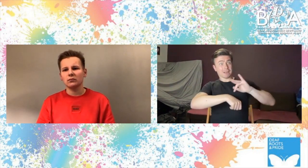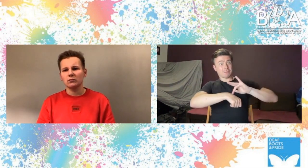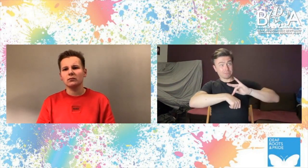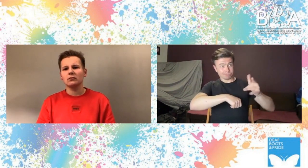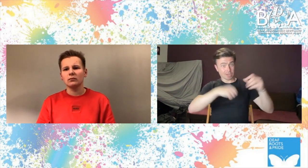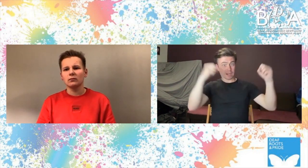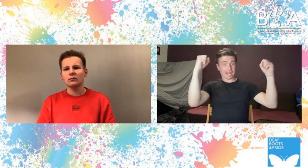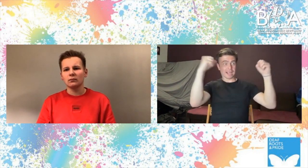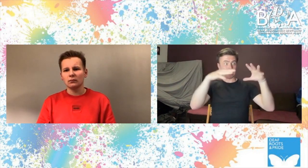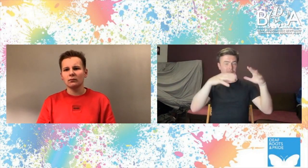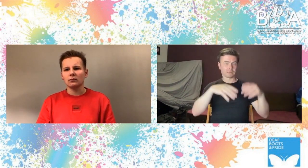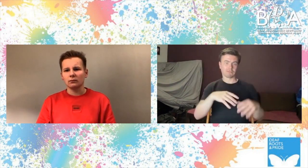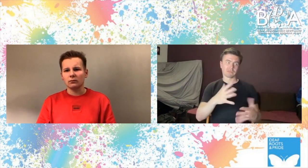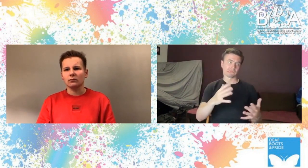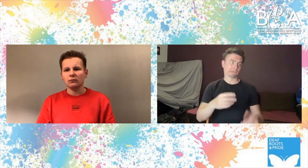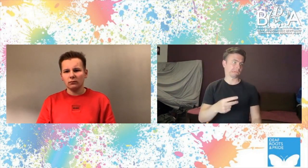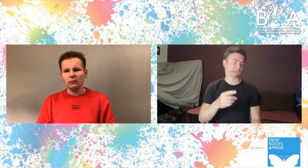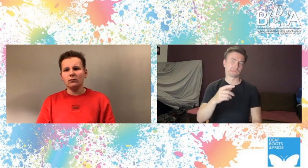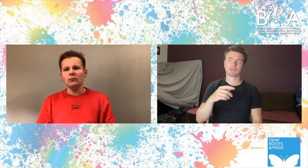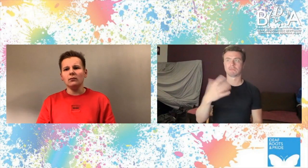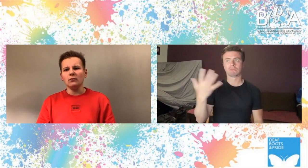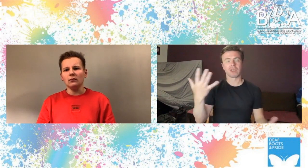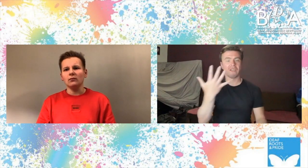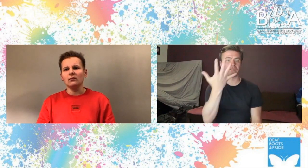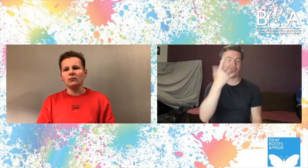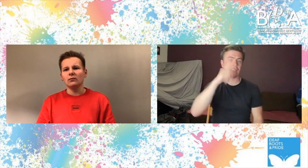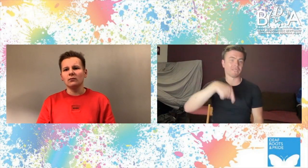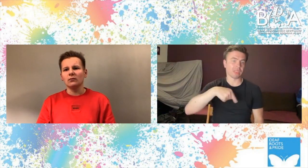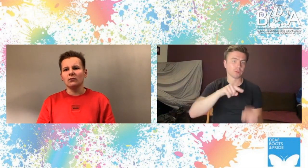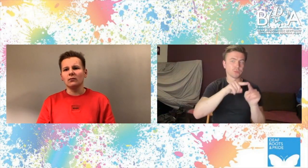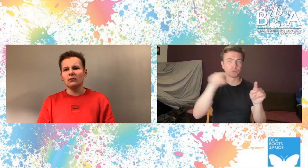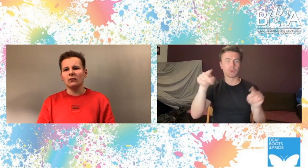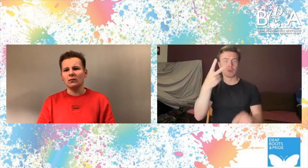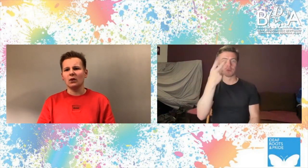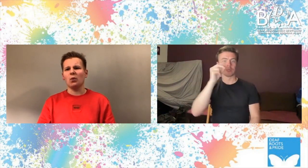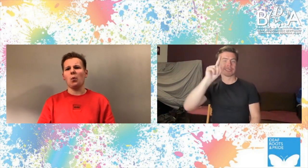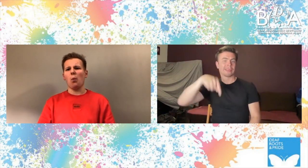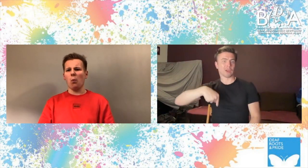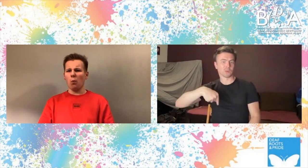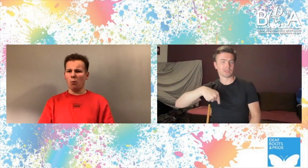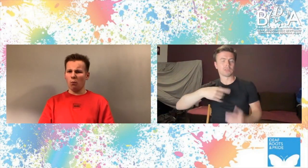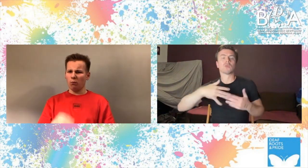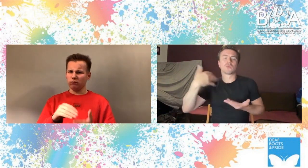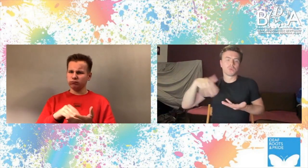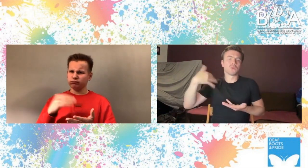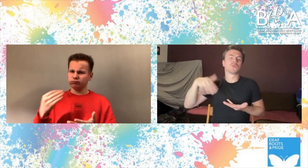lights can cost between £5,000 and £20,000 so it is better to hire those,